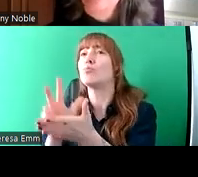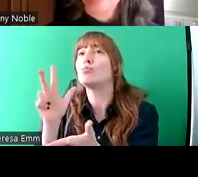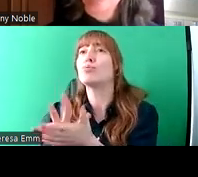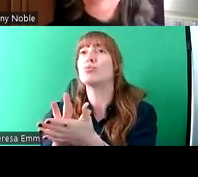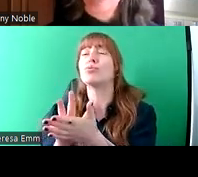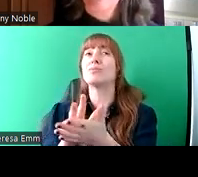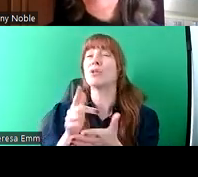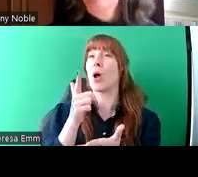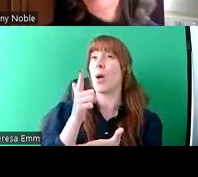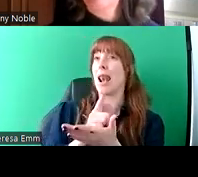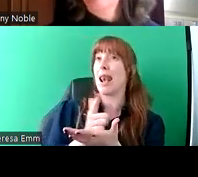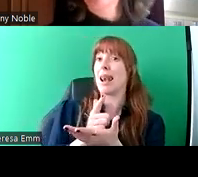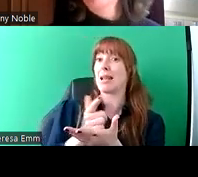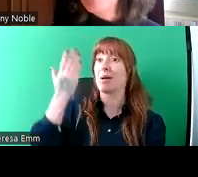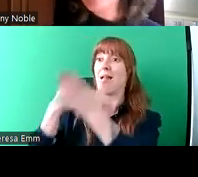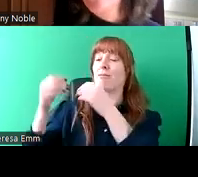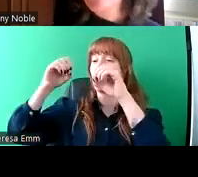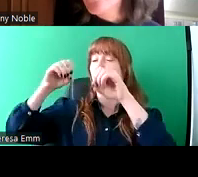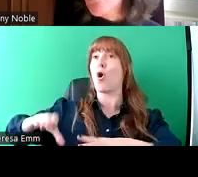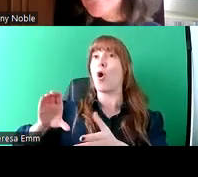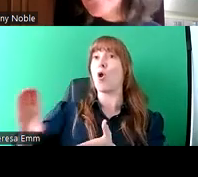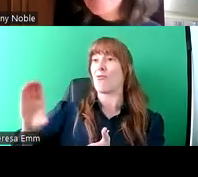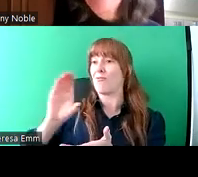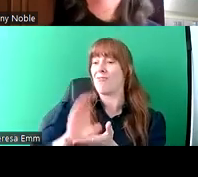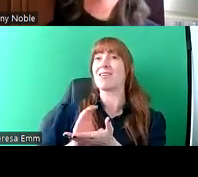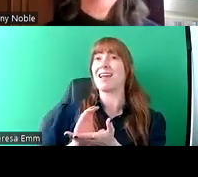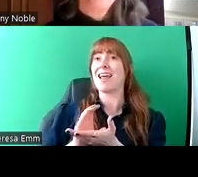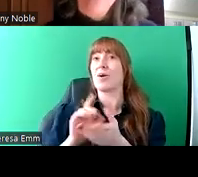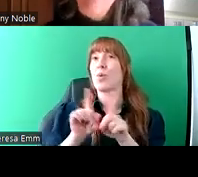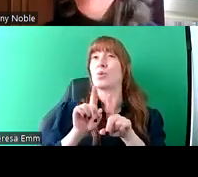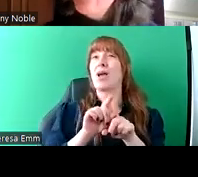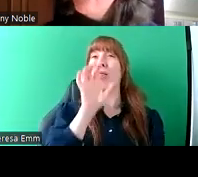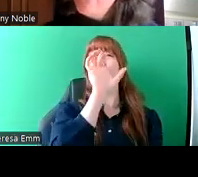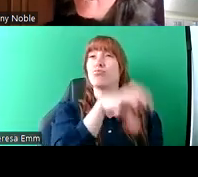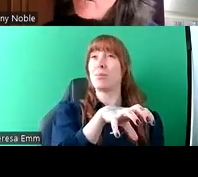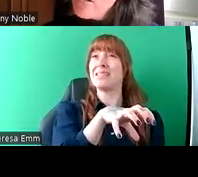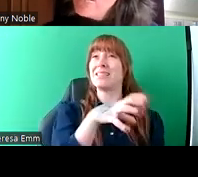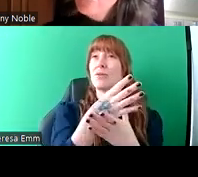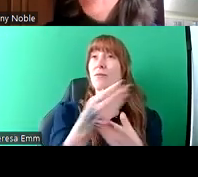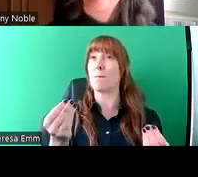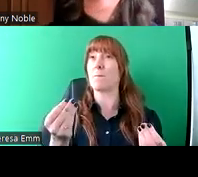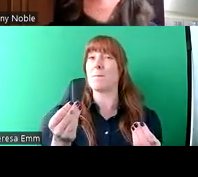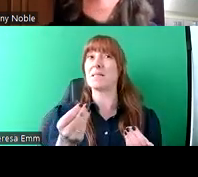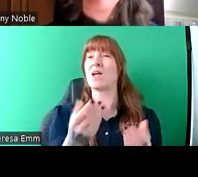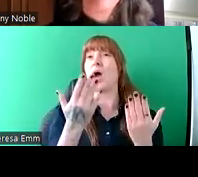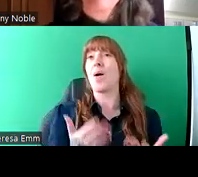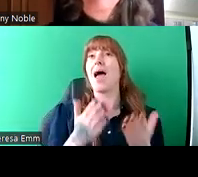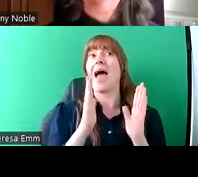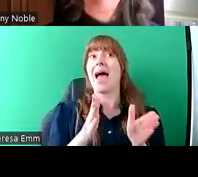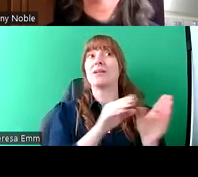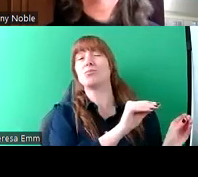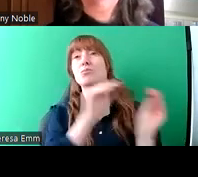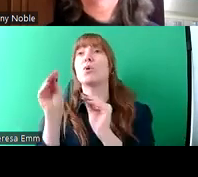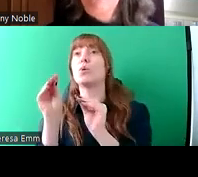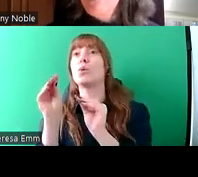their funding and their premises as a result. So, the archive had to be rehoused. They did look at,